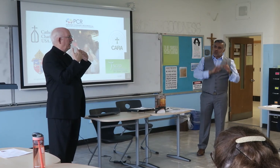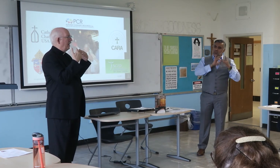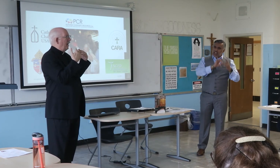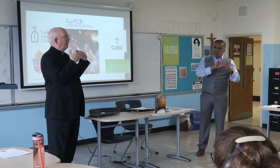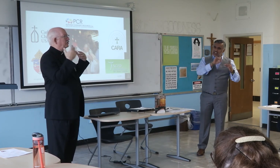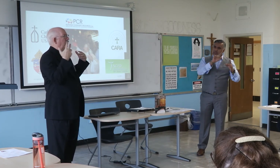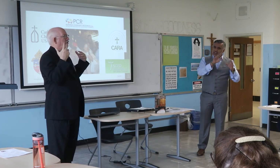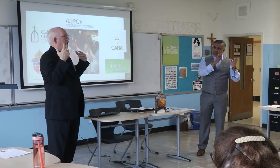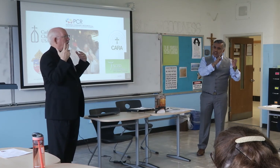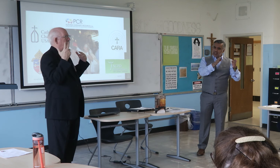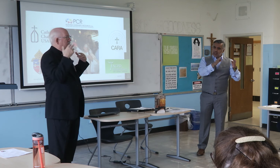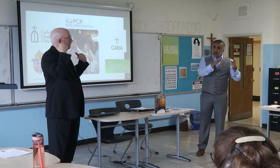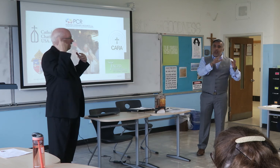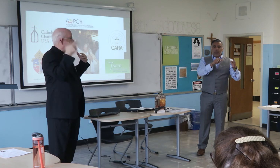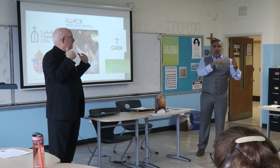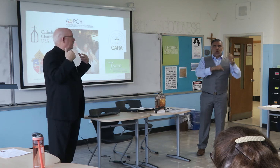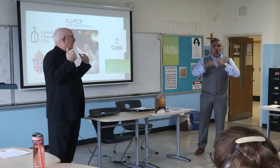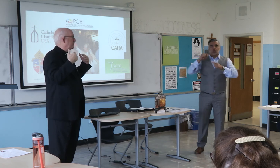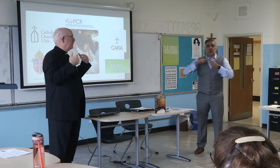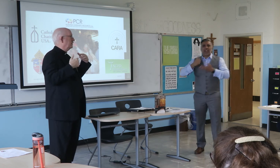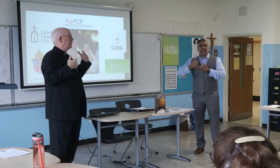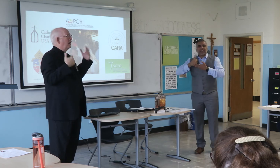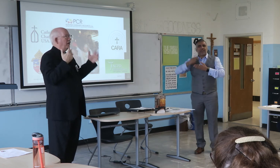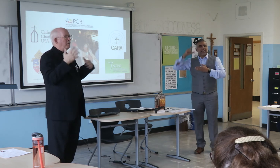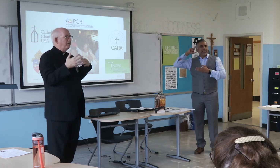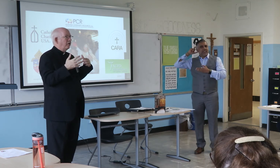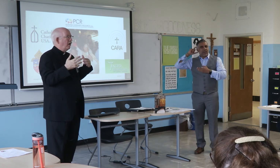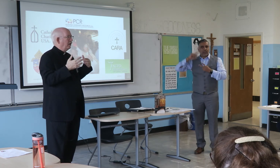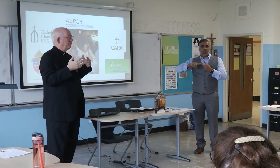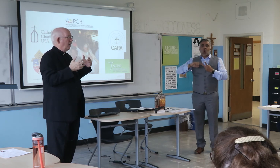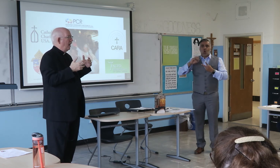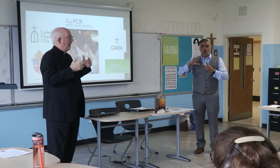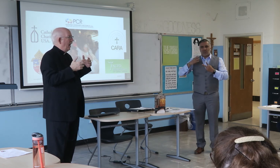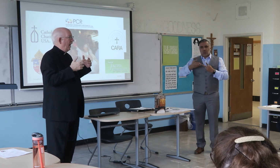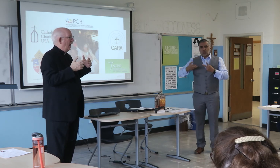this goes to the assistive listening devices, a number of other items, and